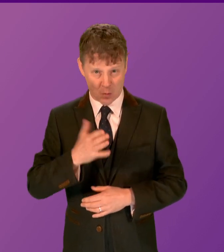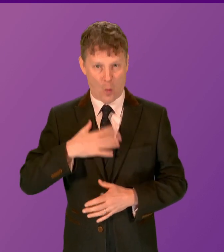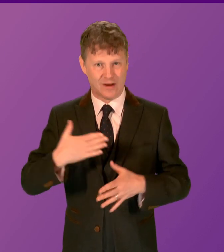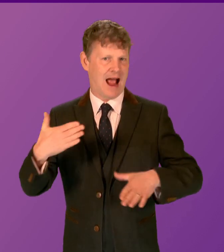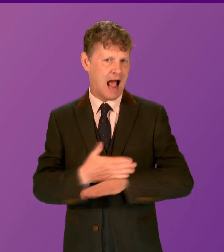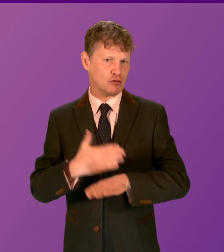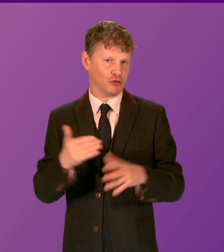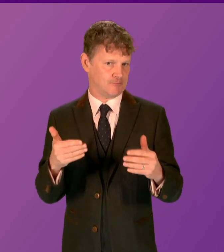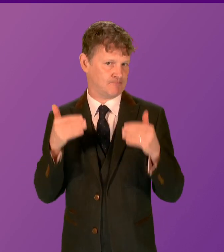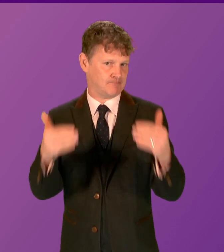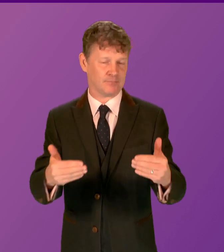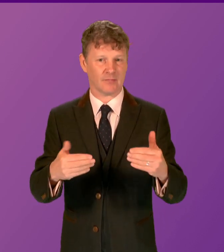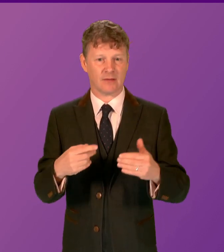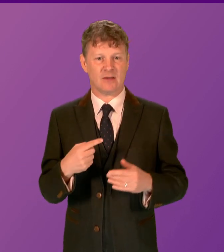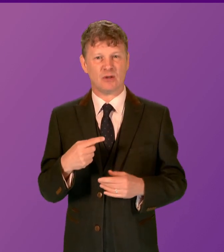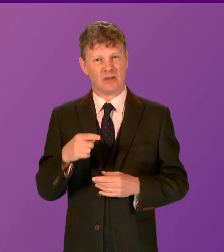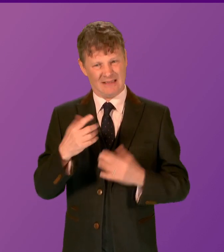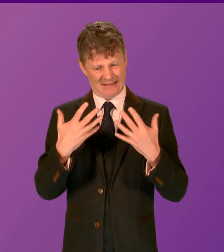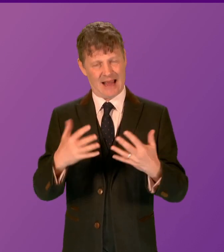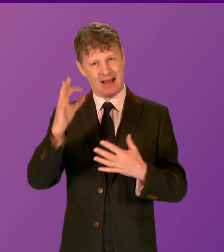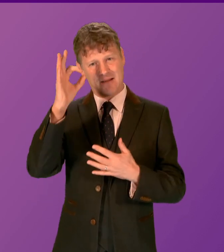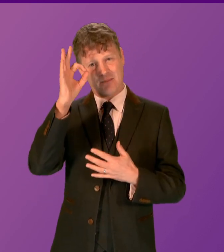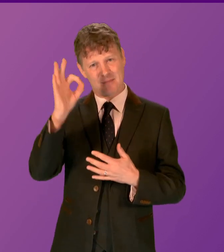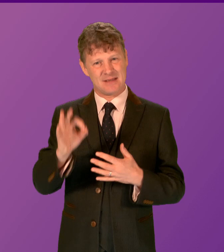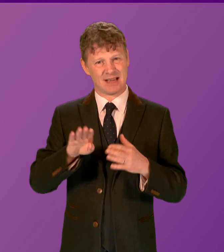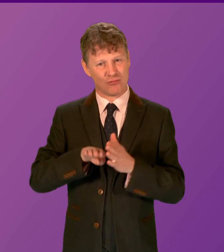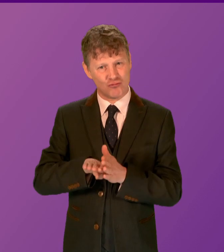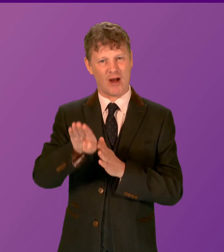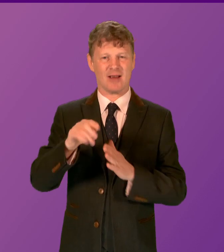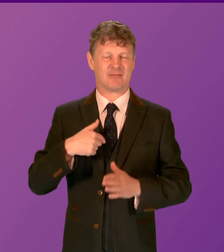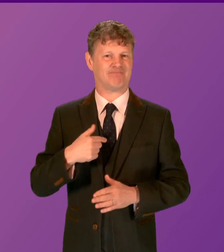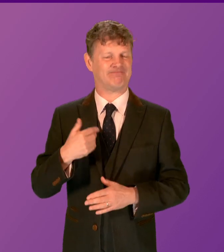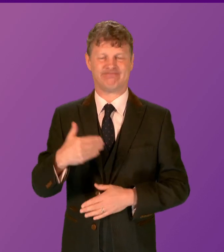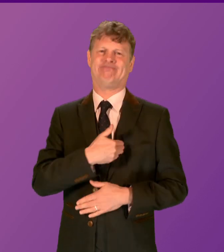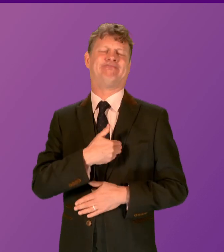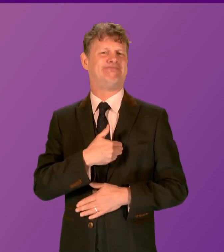I was devastated to see that rise, particularly as we witnessed some progress in the previous